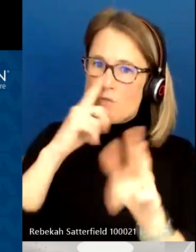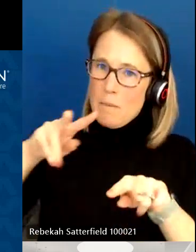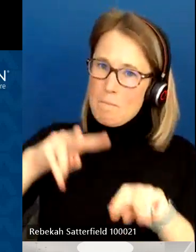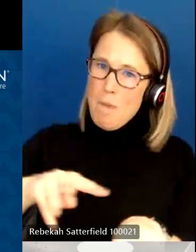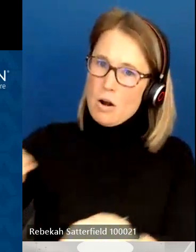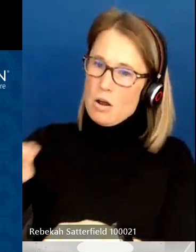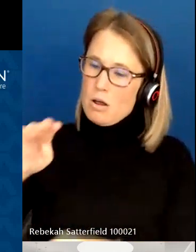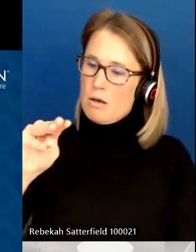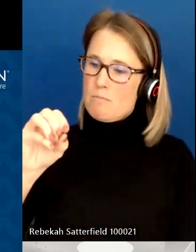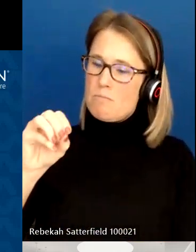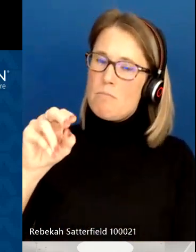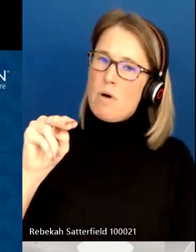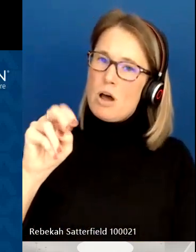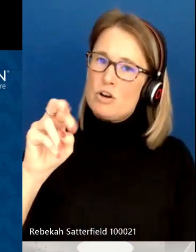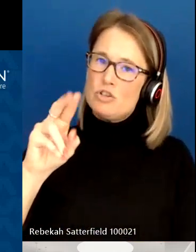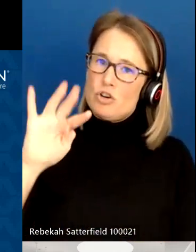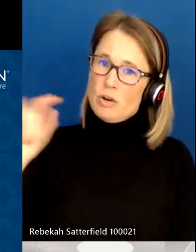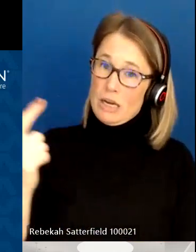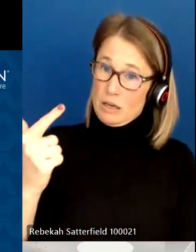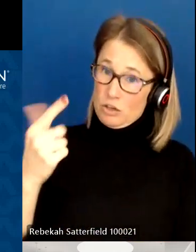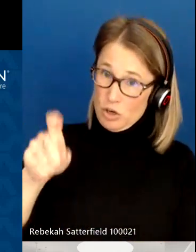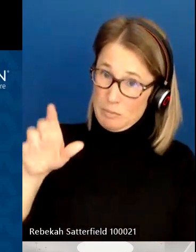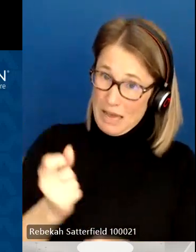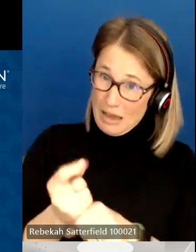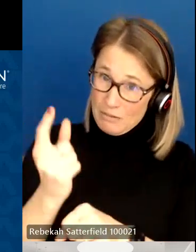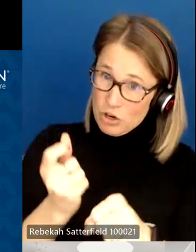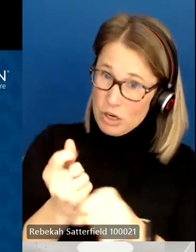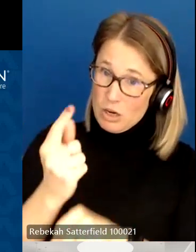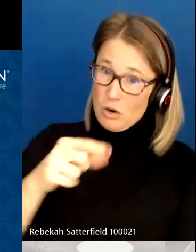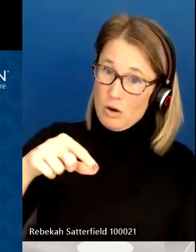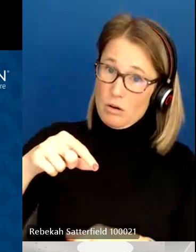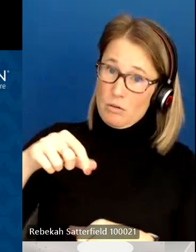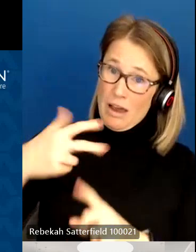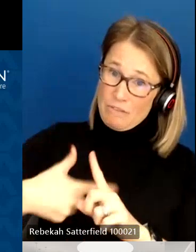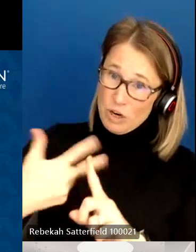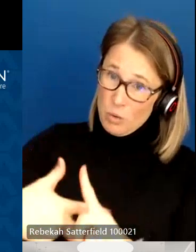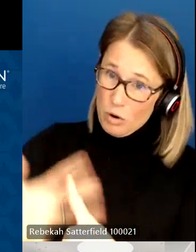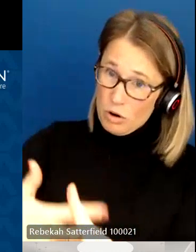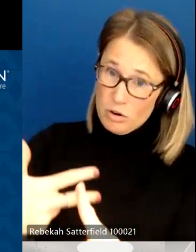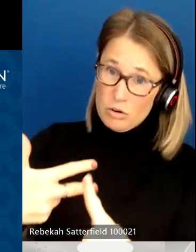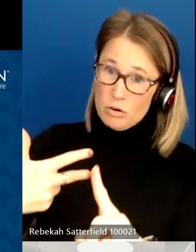annually semiannually quarterly Etc um as as the organizations start to collaborate with more and